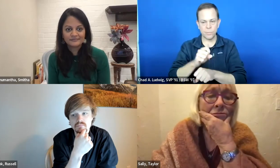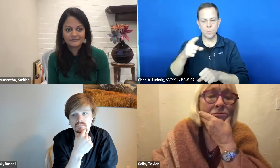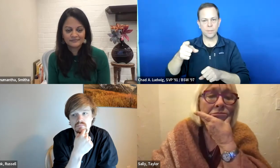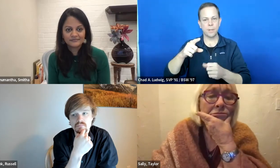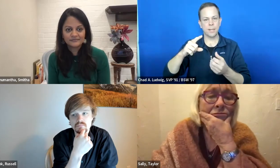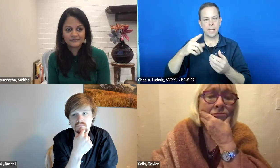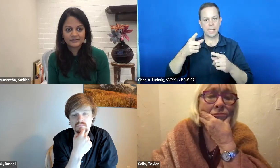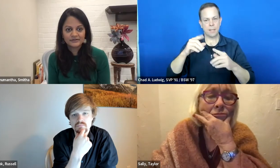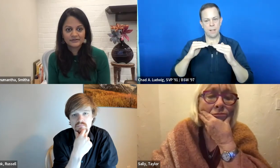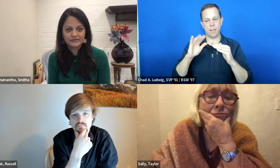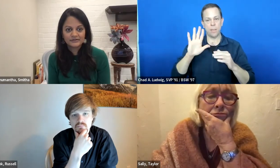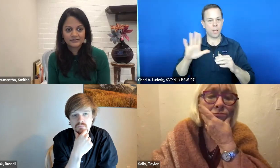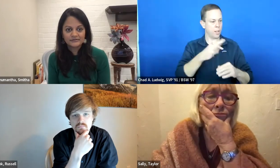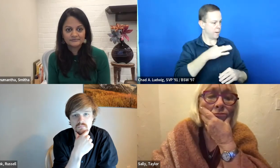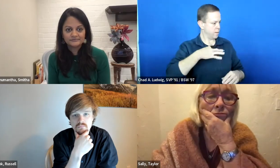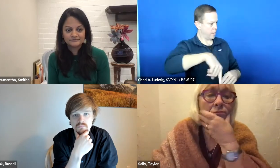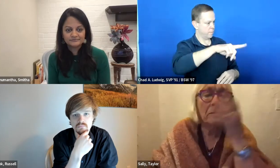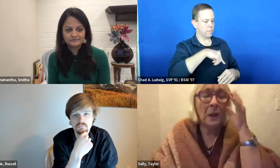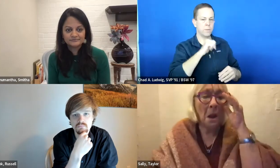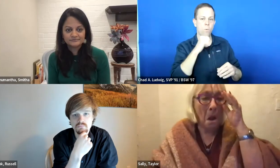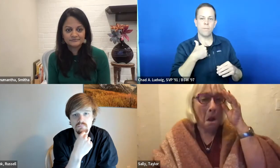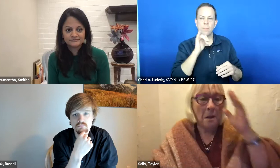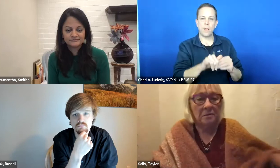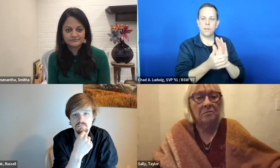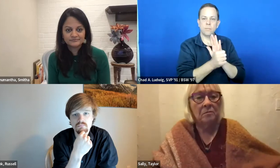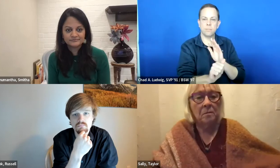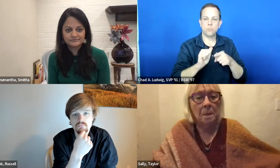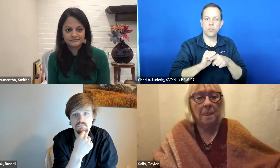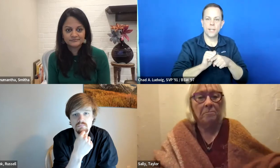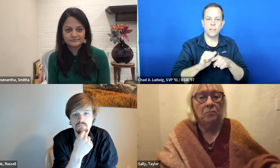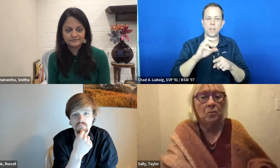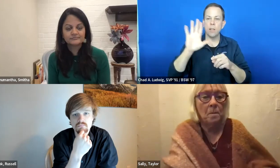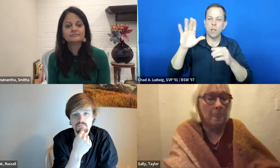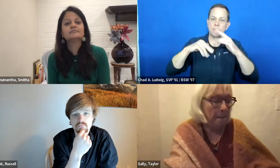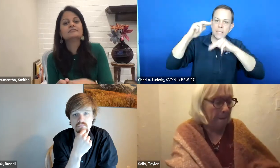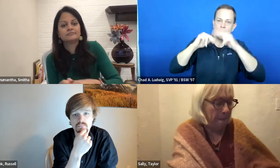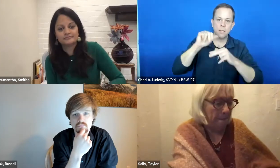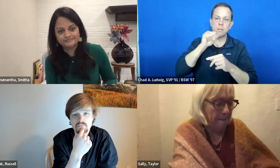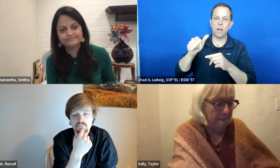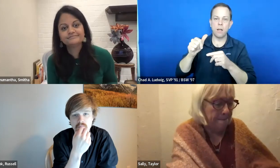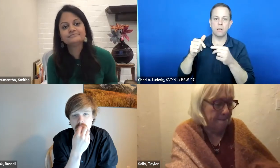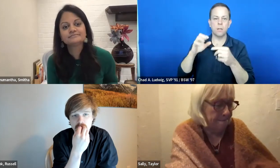of dementia patients there and how that has been escalated. You know, some of the staff don't have the proper training.